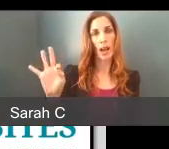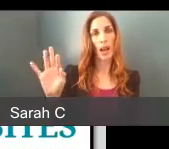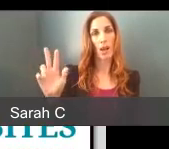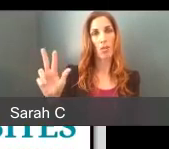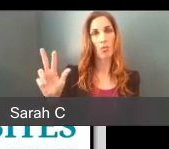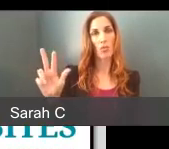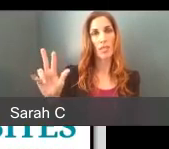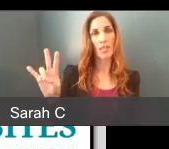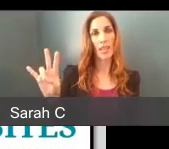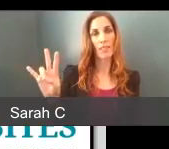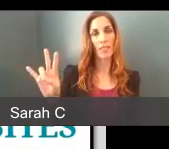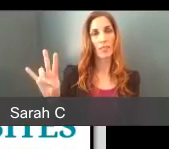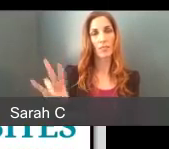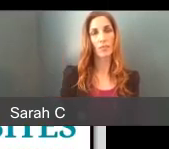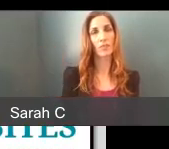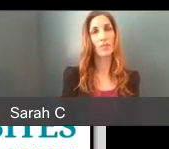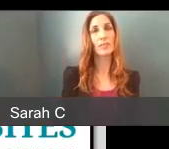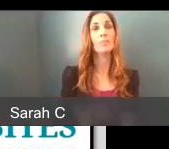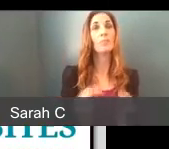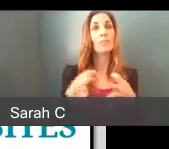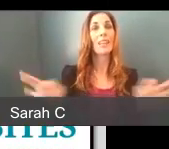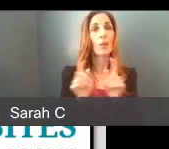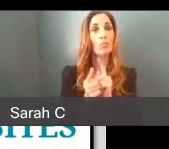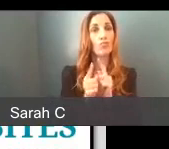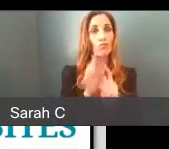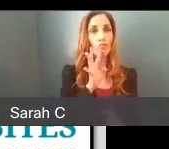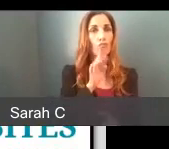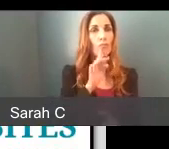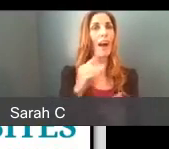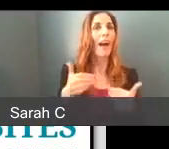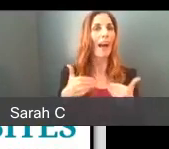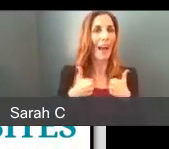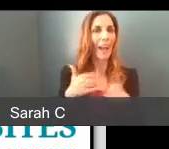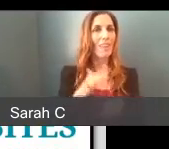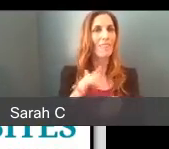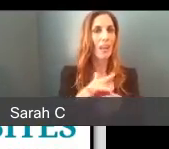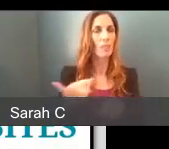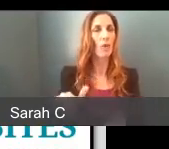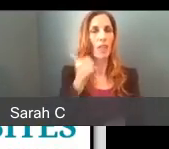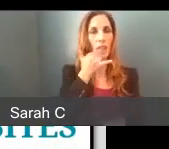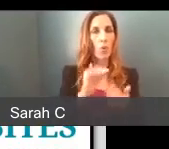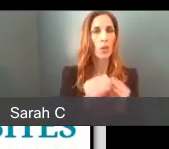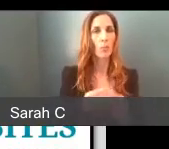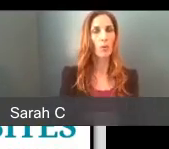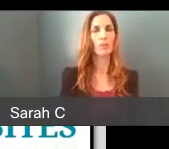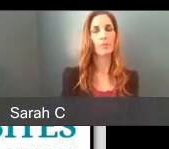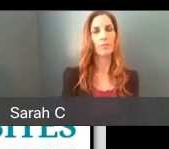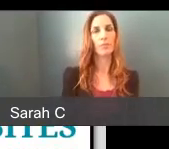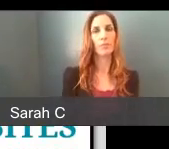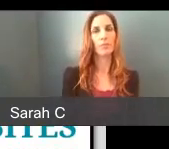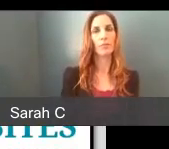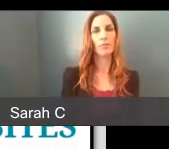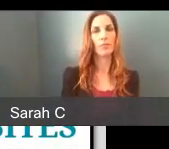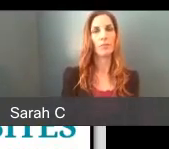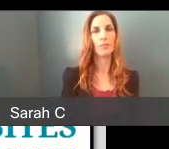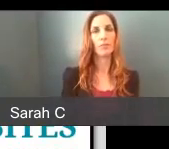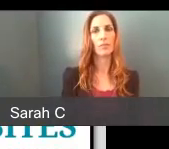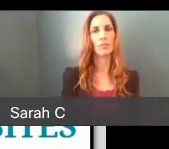and LanguageLine is available at that phone number. So before I turn over to Commissioner